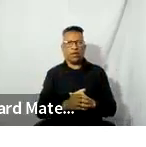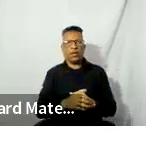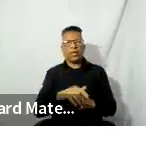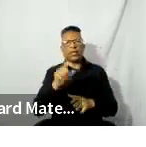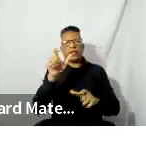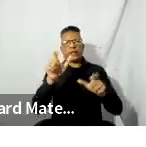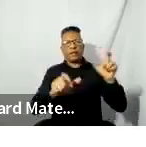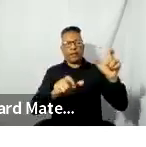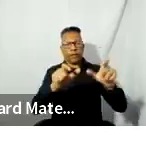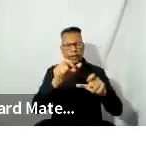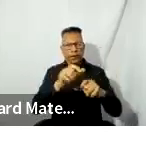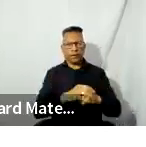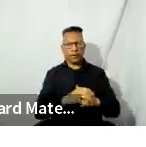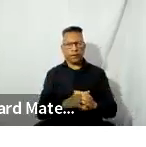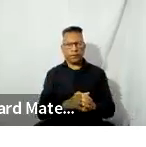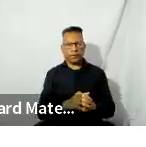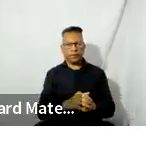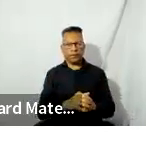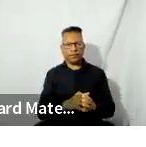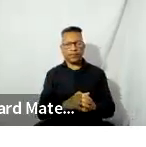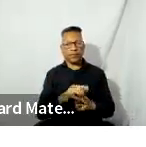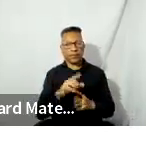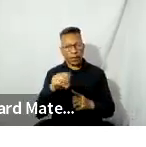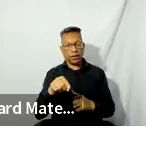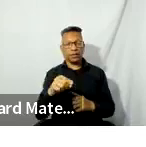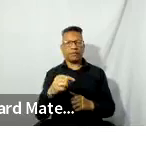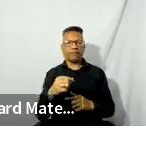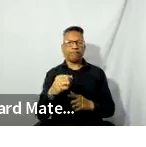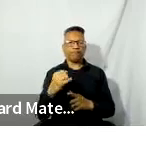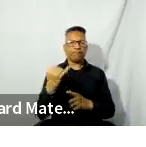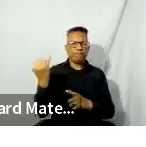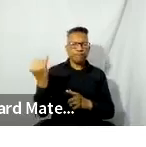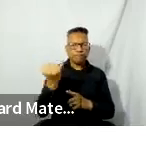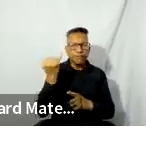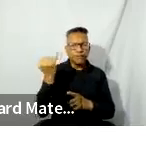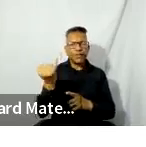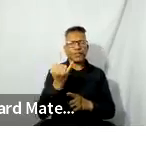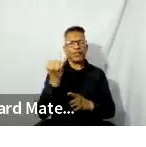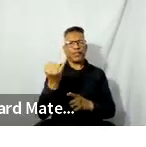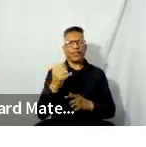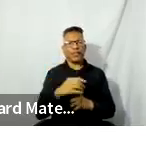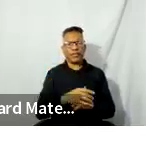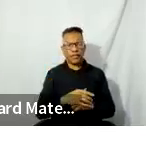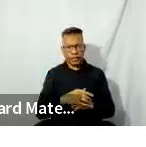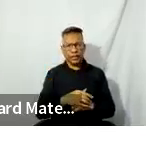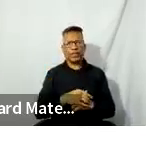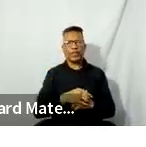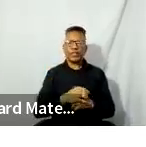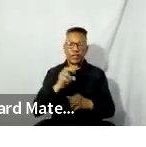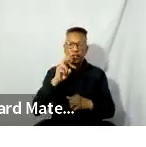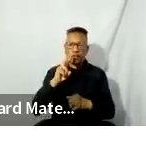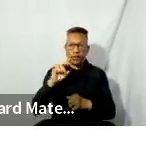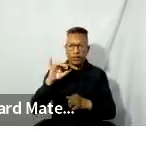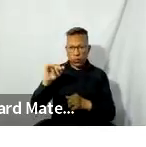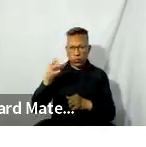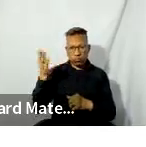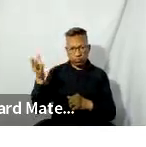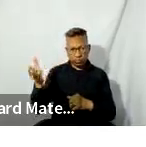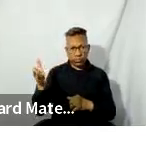ectly on what ectly on what is arguably Vagotsky's most remarkable achievement in terms in terms of the development ent of his overall project